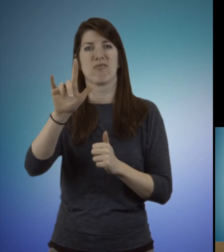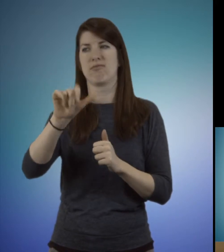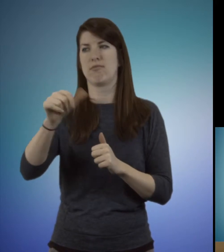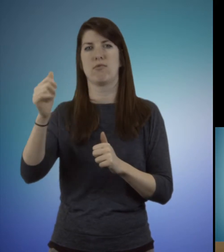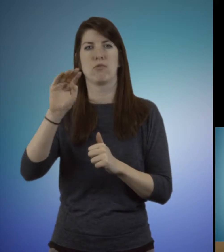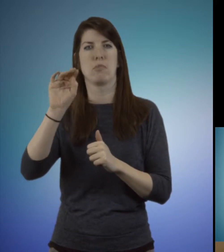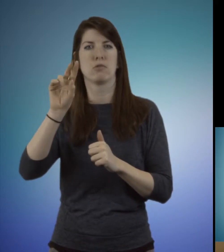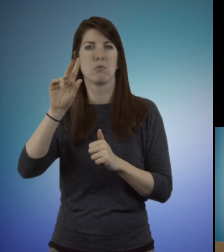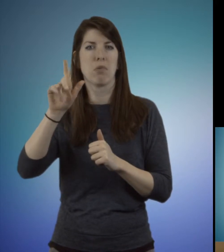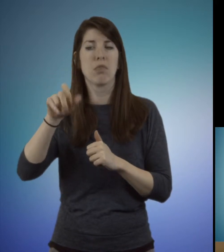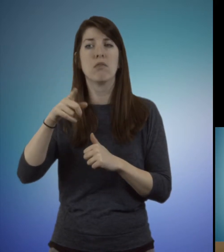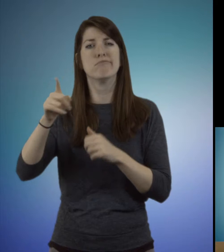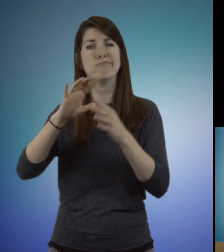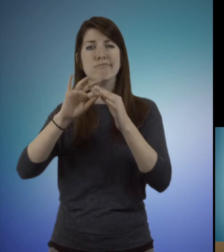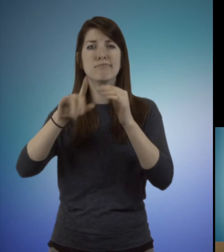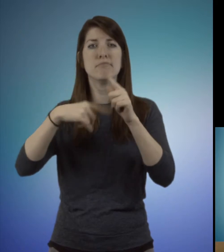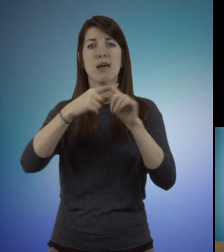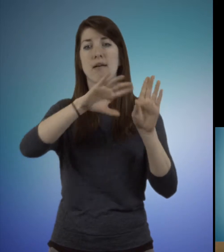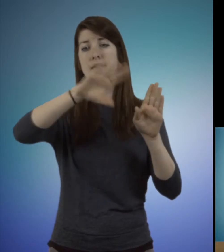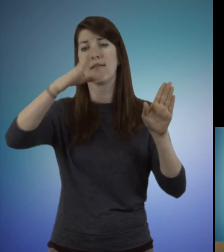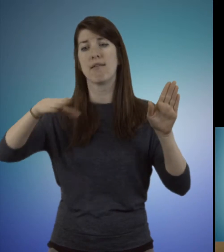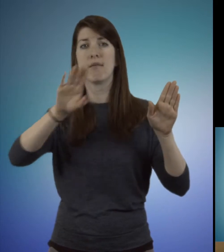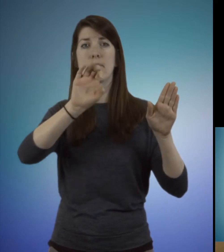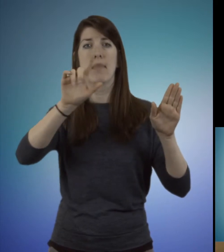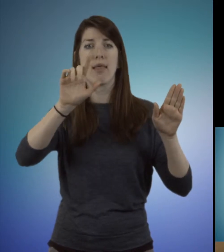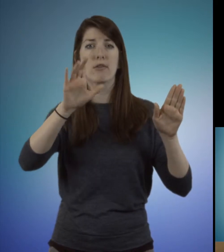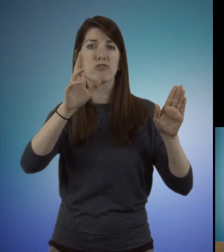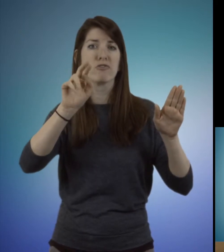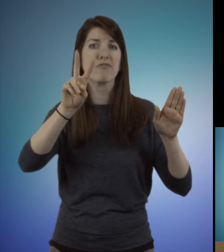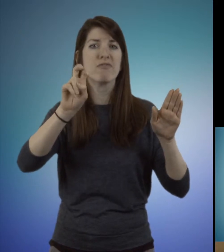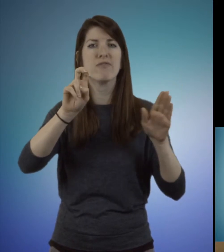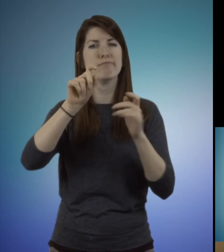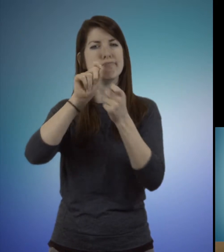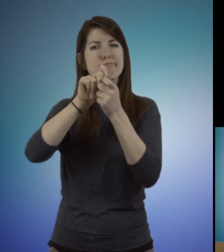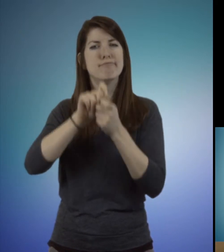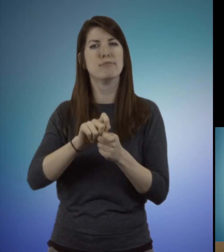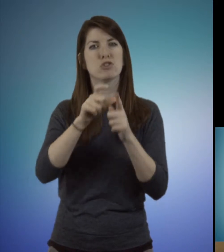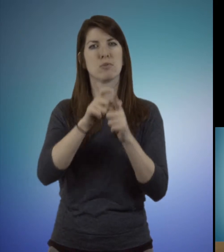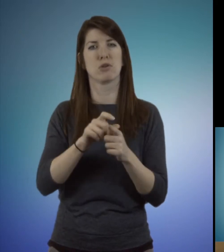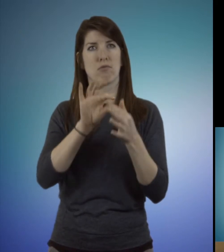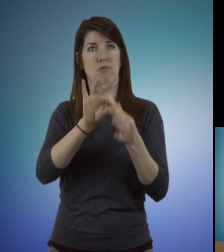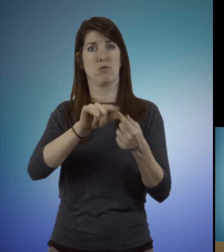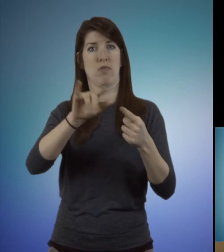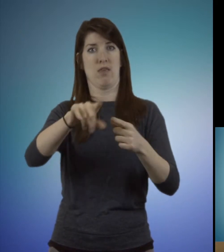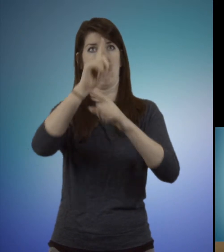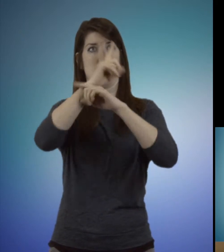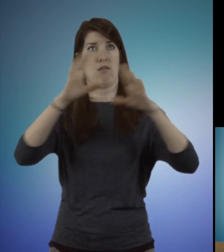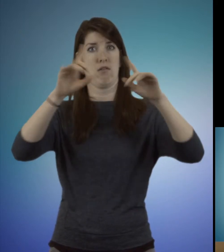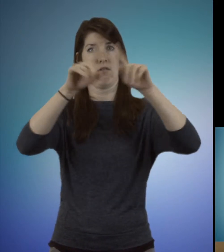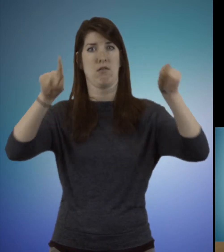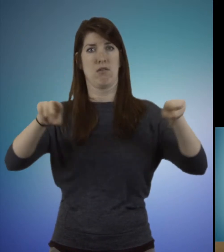She refers to the bell curve, and specific terminology with a visual.